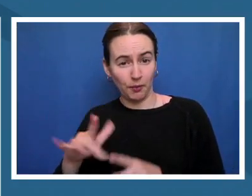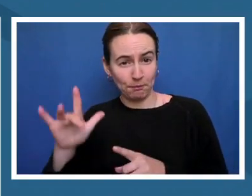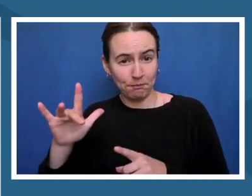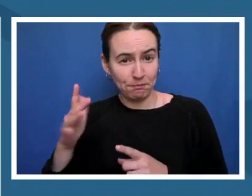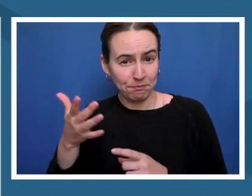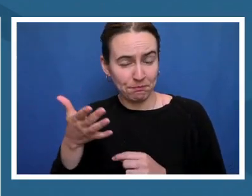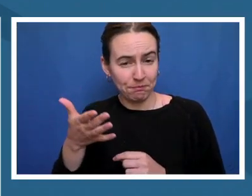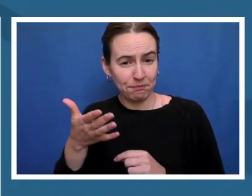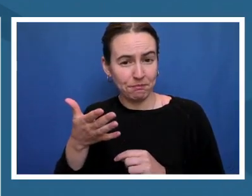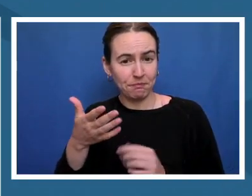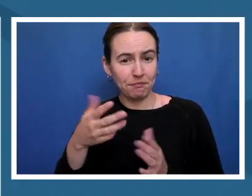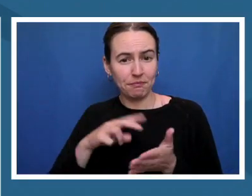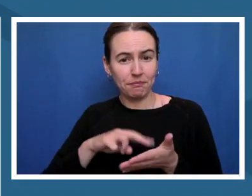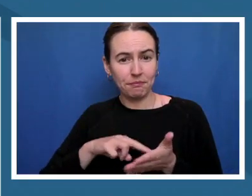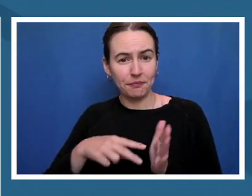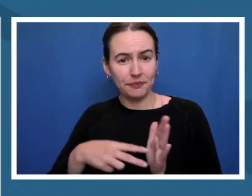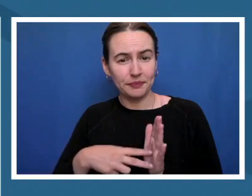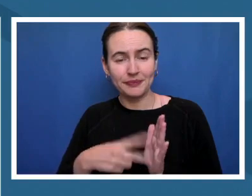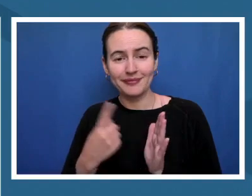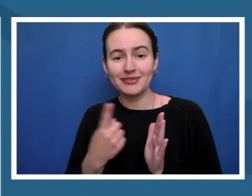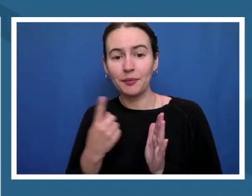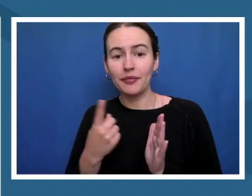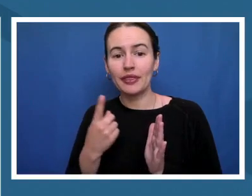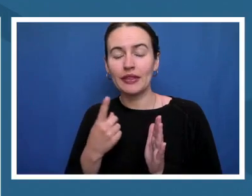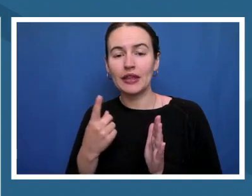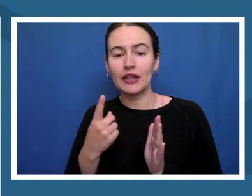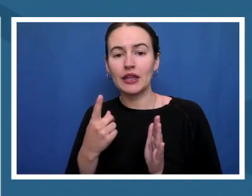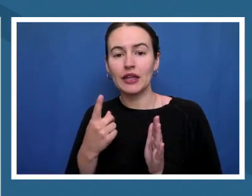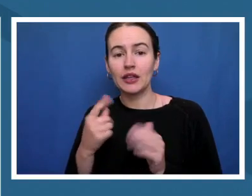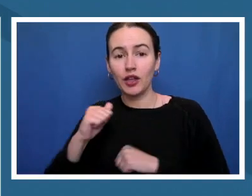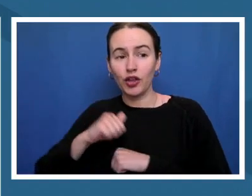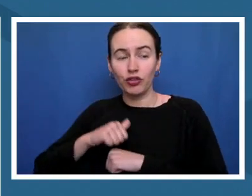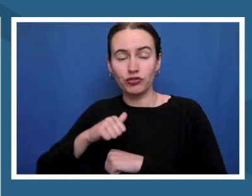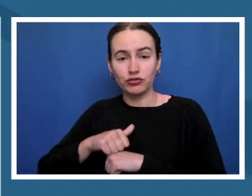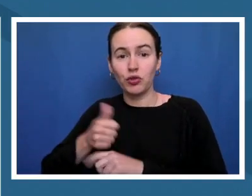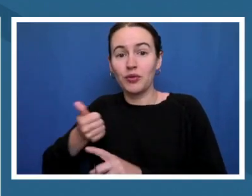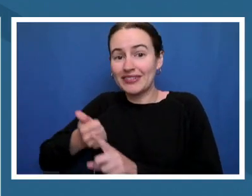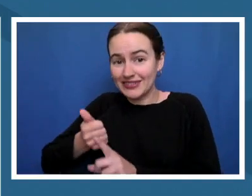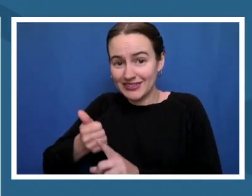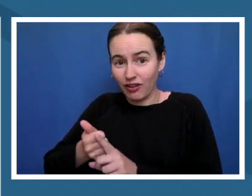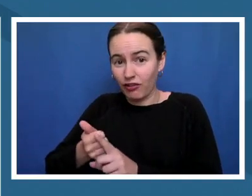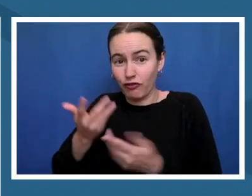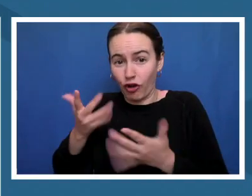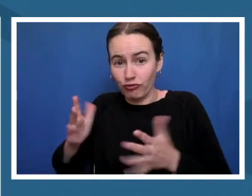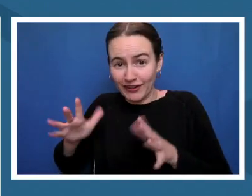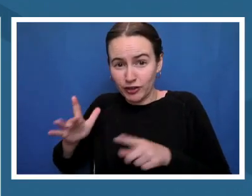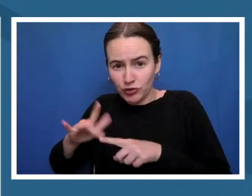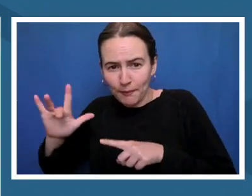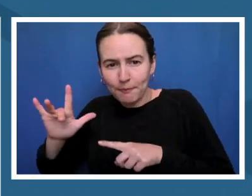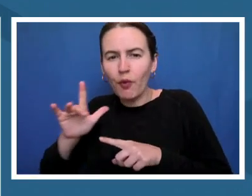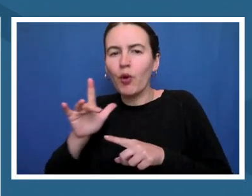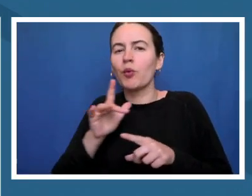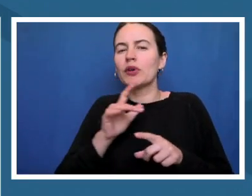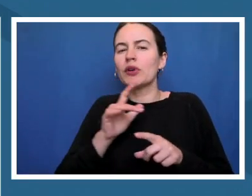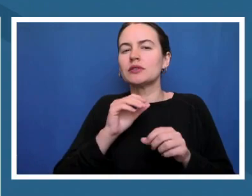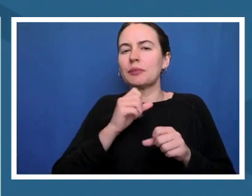made sharp or is that do you think the stone looks like it it came that way